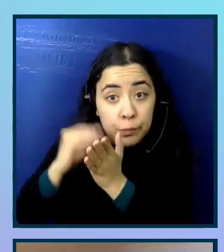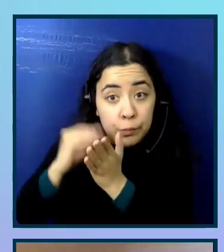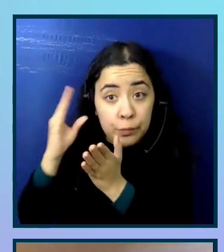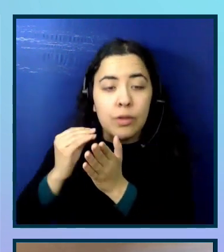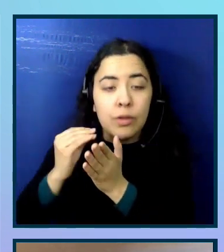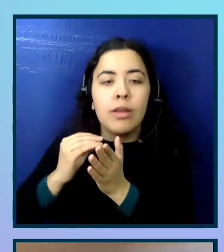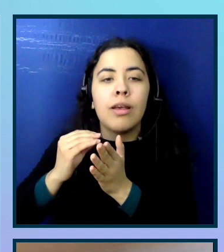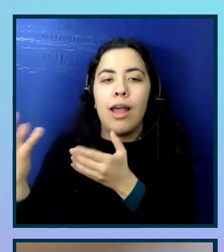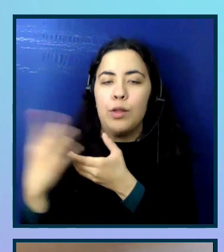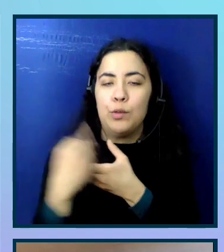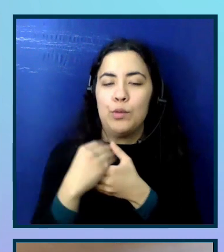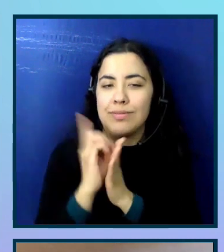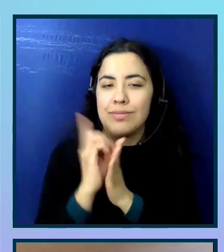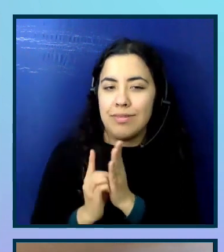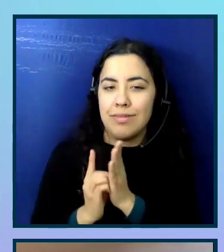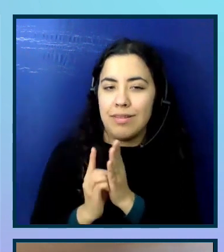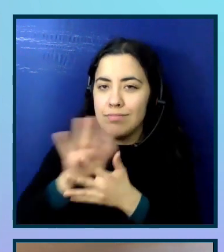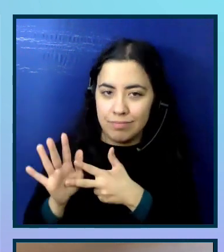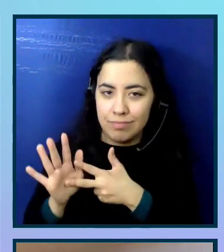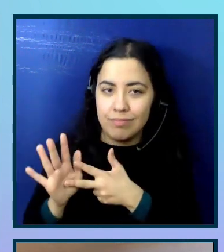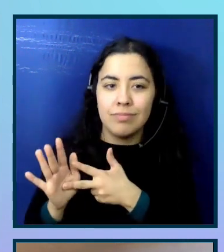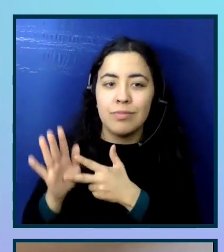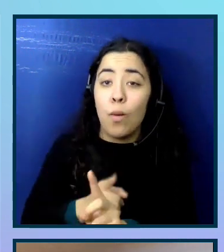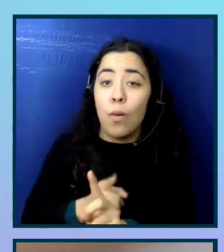and Inclusive Design. The goal for using Abilities Design